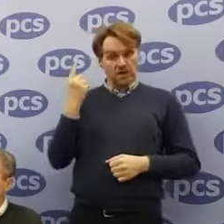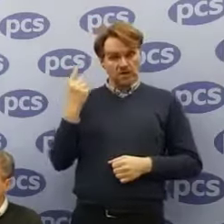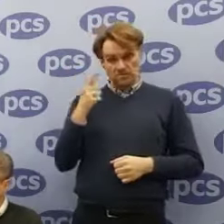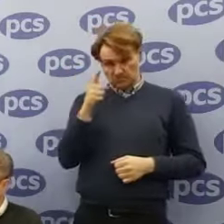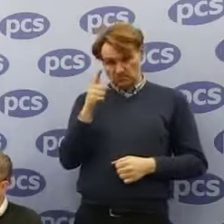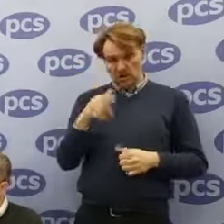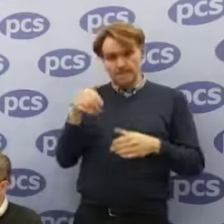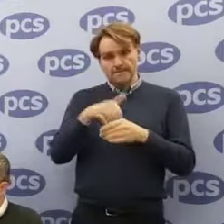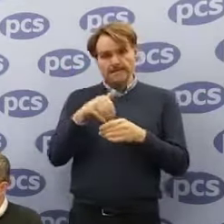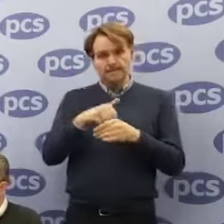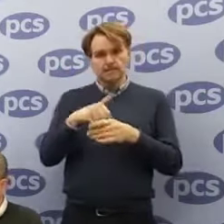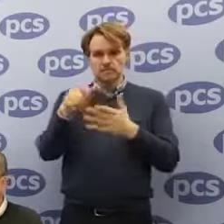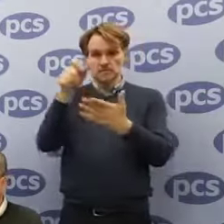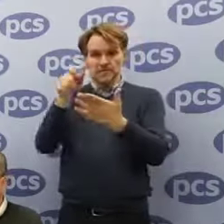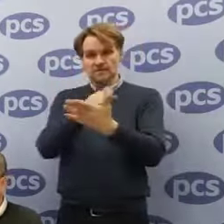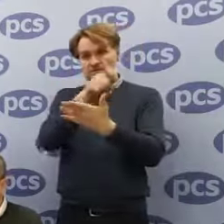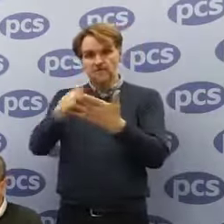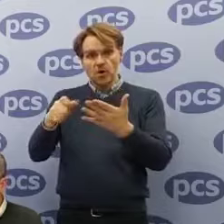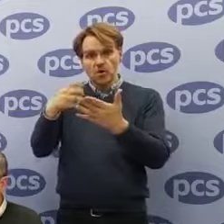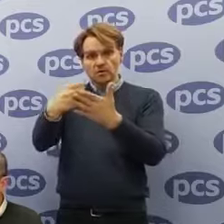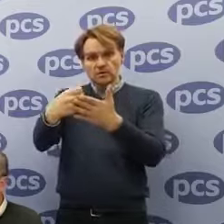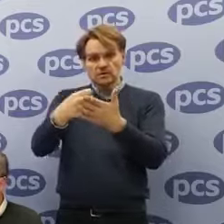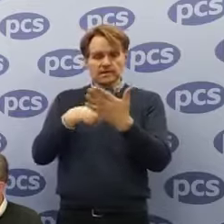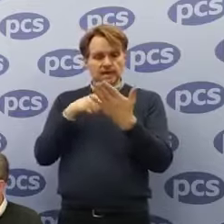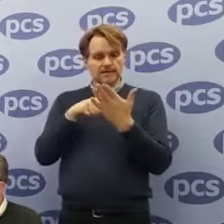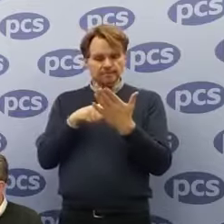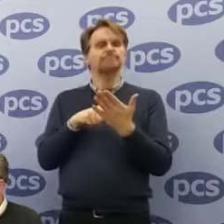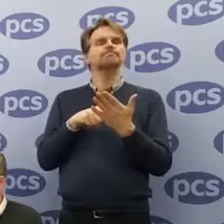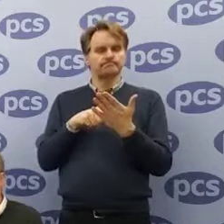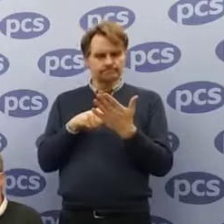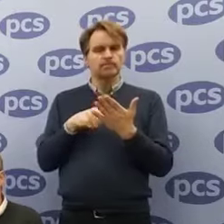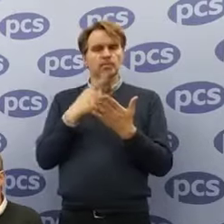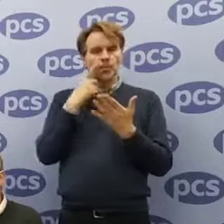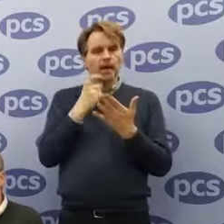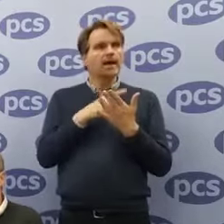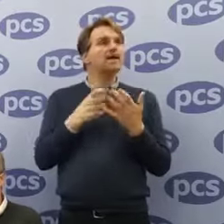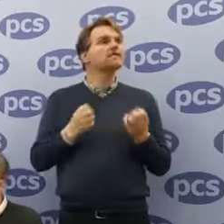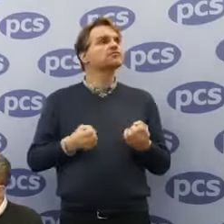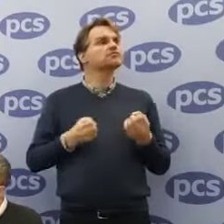legal mandate to call disruptive industrial action if that is what it